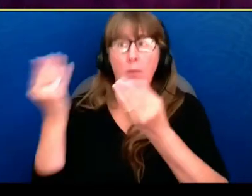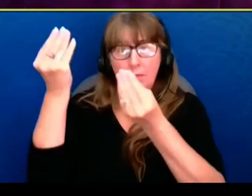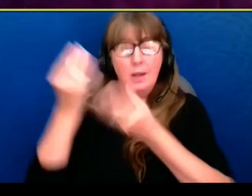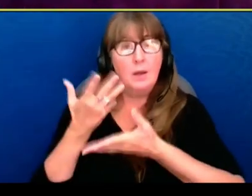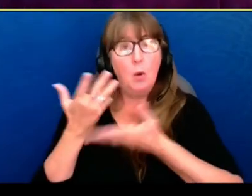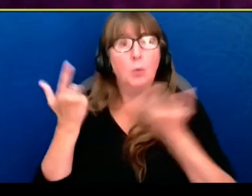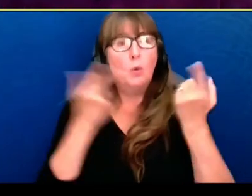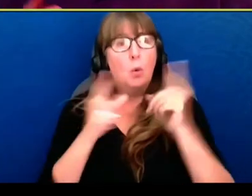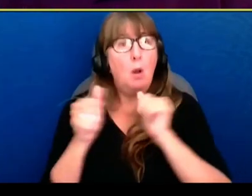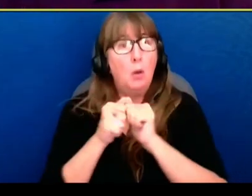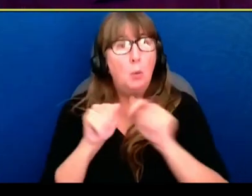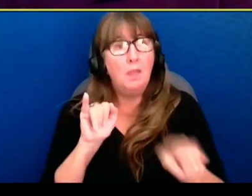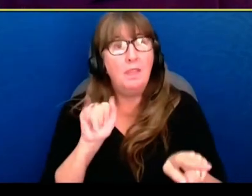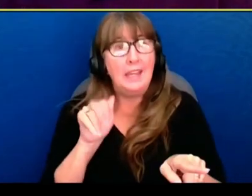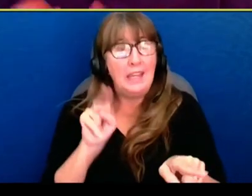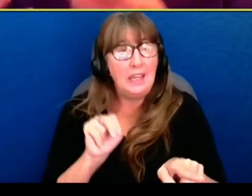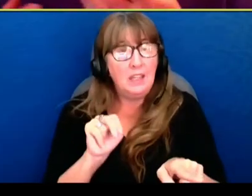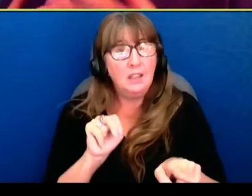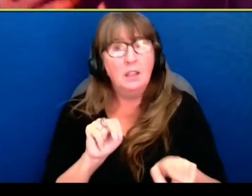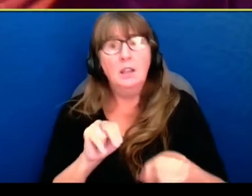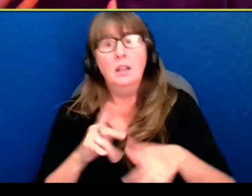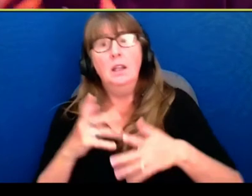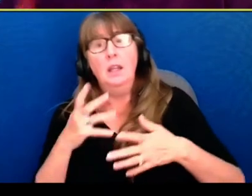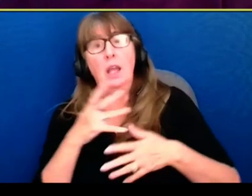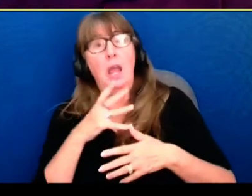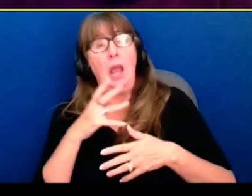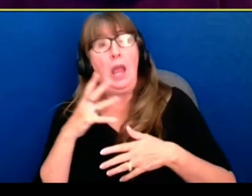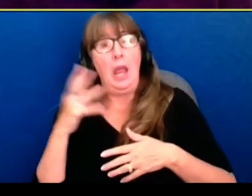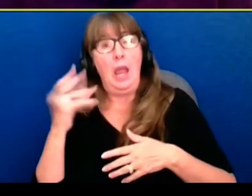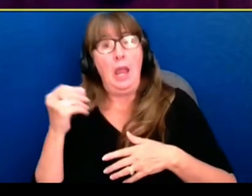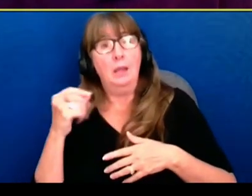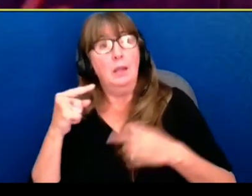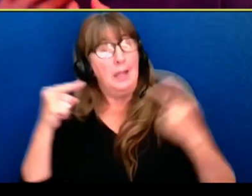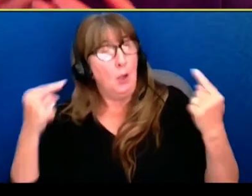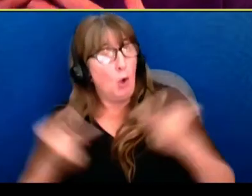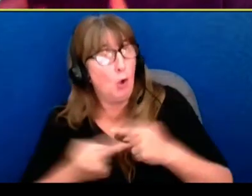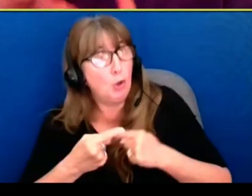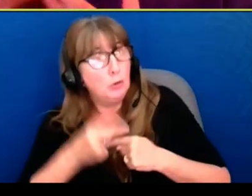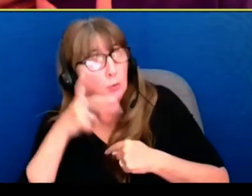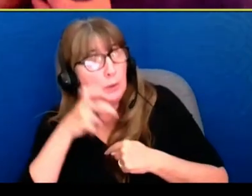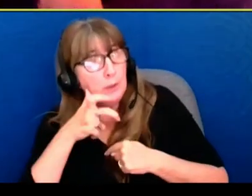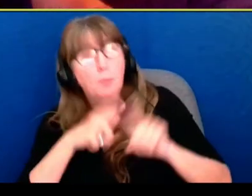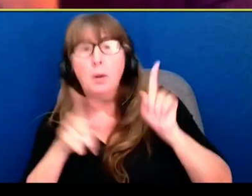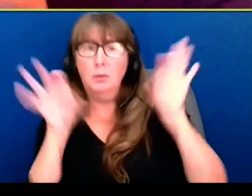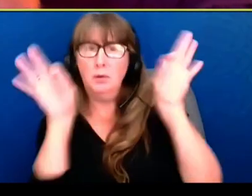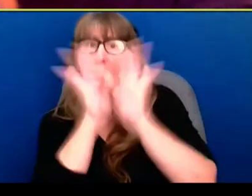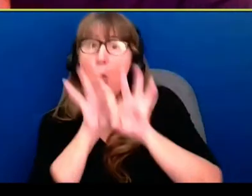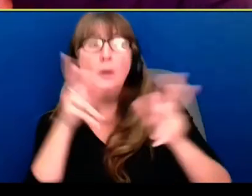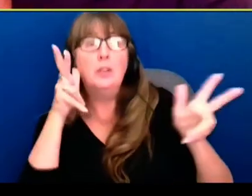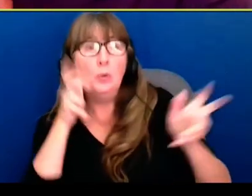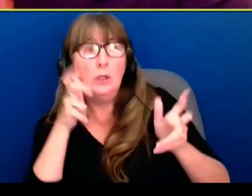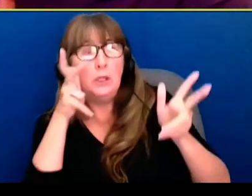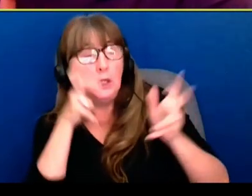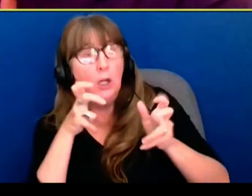And they hurt at the time because we needed but we needed to hear them. And in the long run. It helped us.